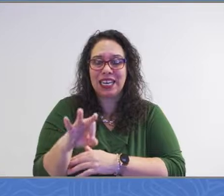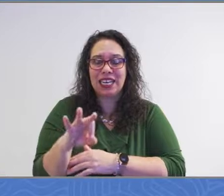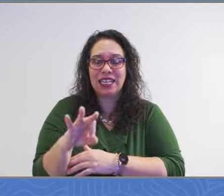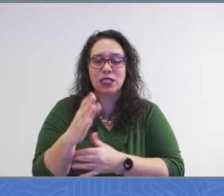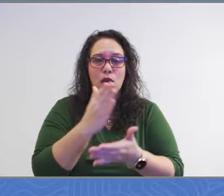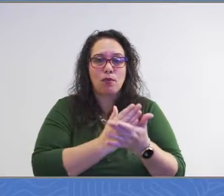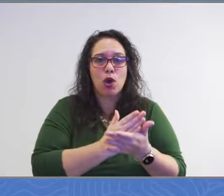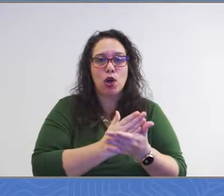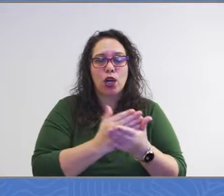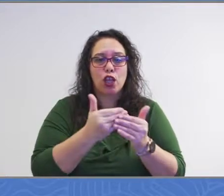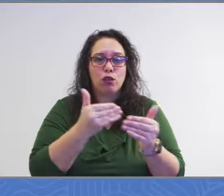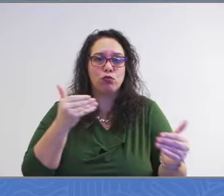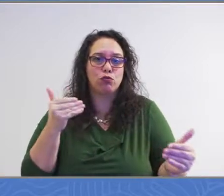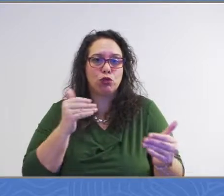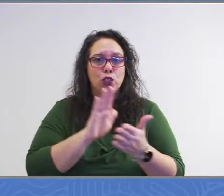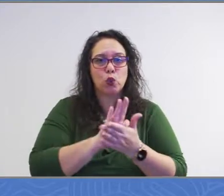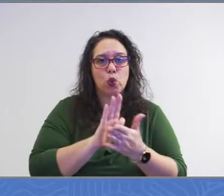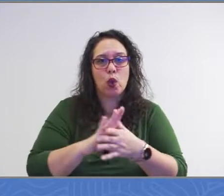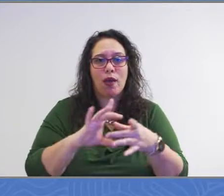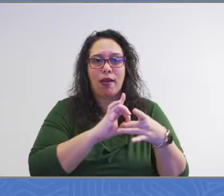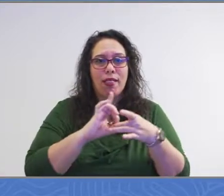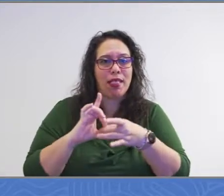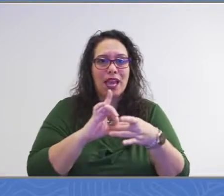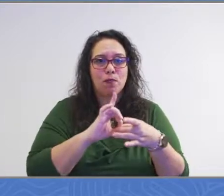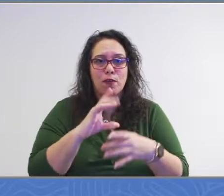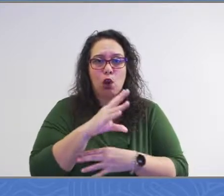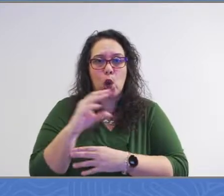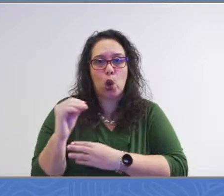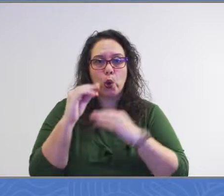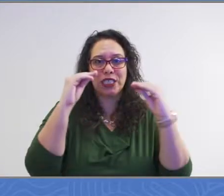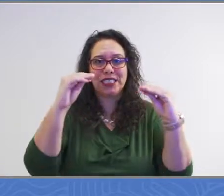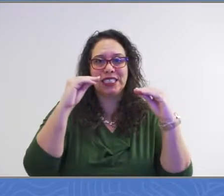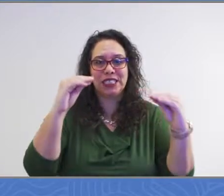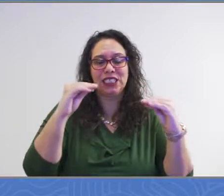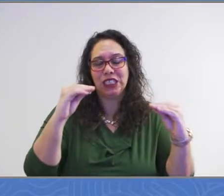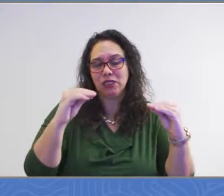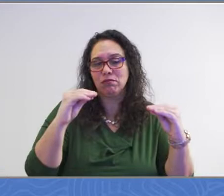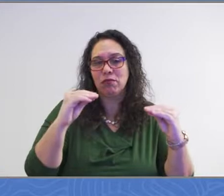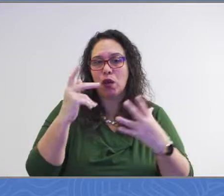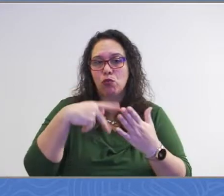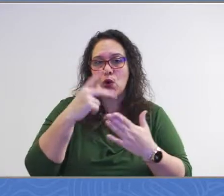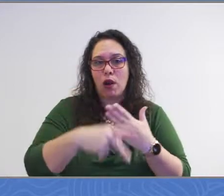collaborative Co-Teaching program or CCT program. It was surprising that they're being asked